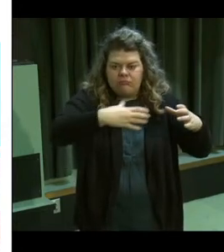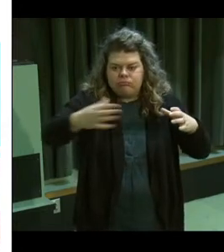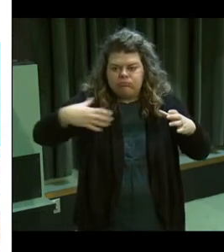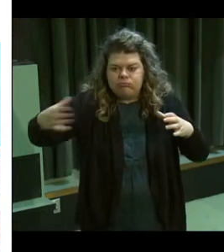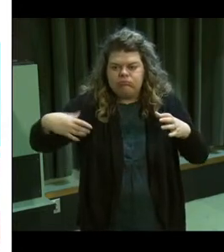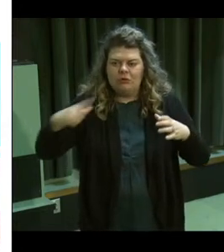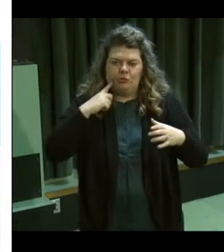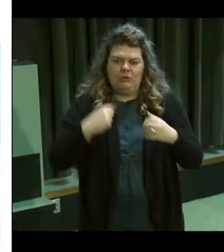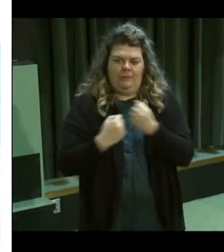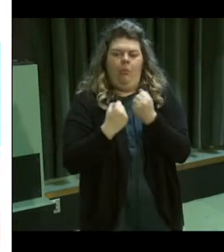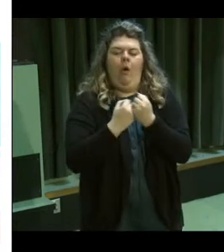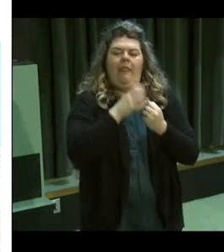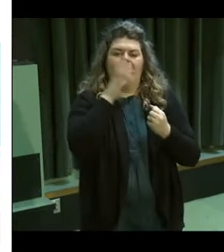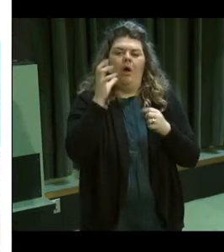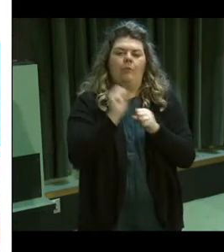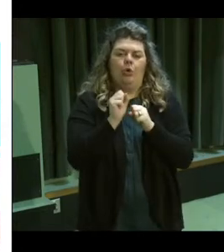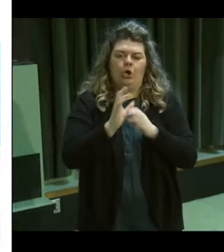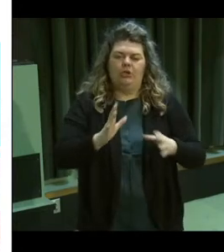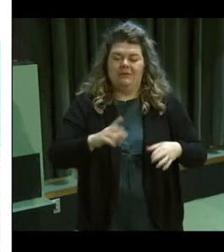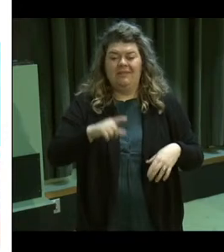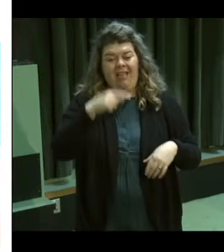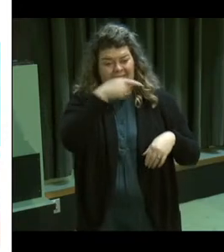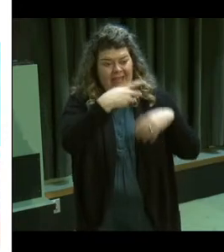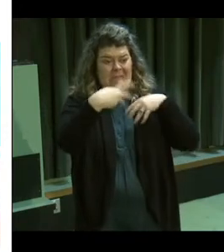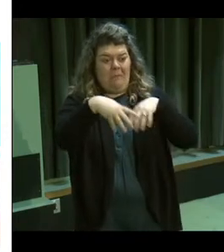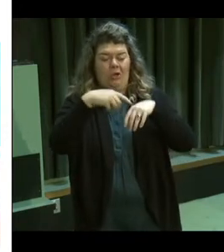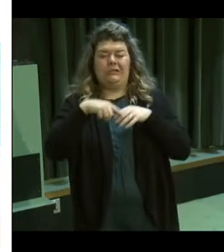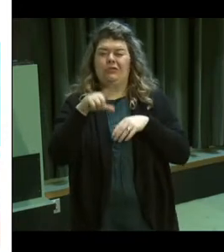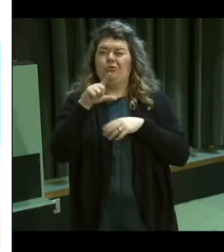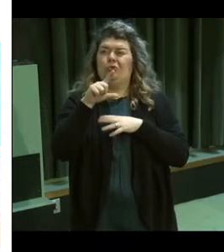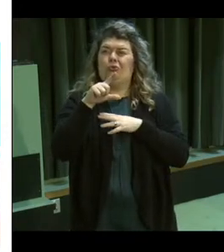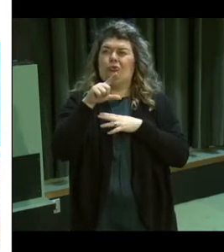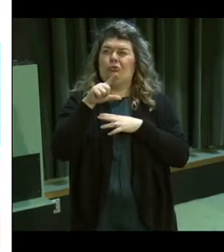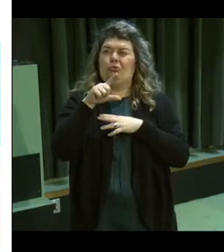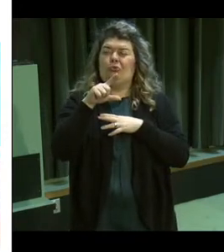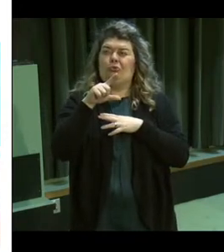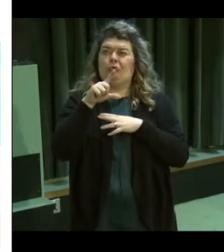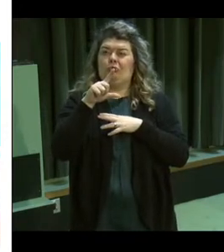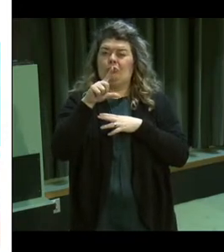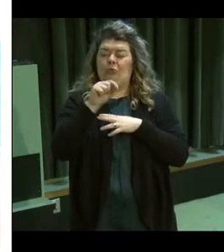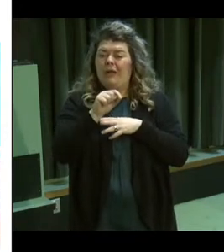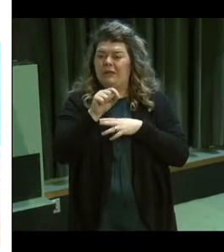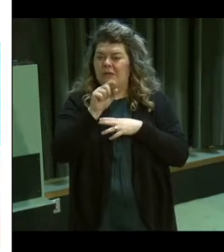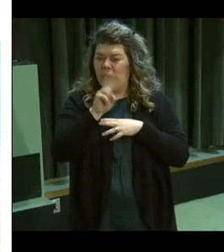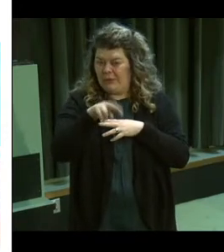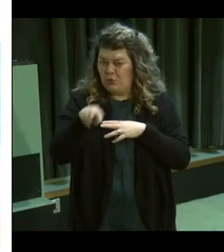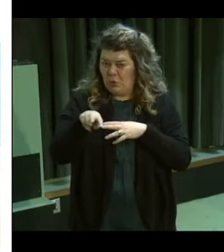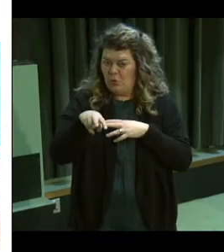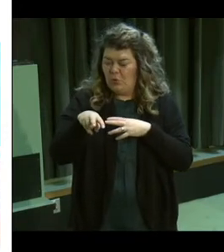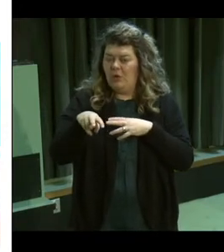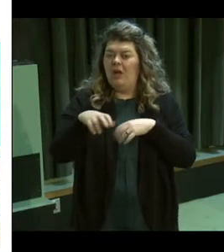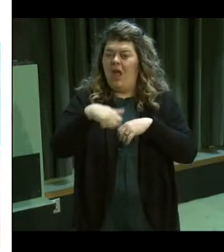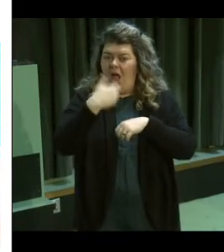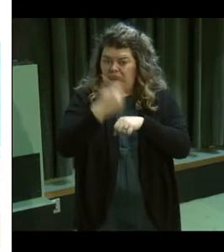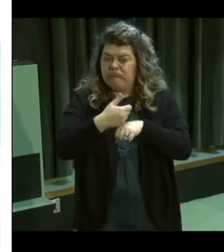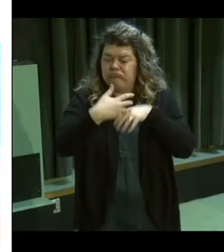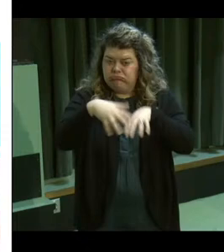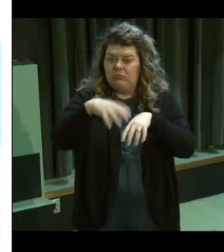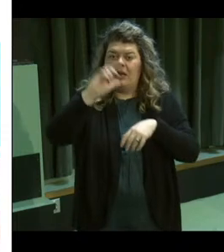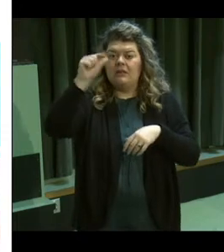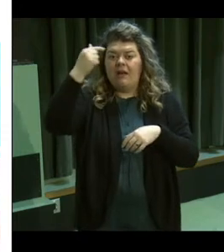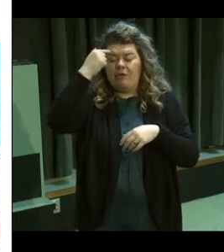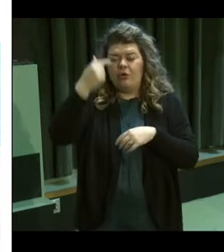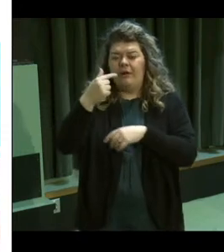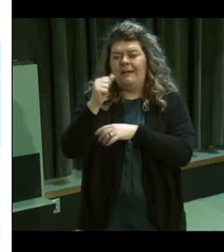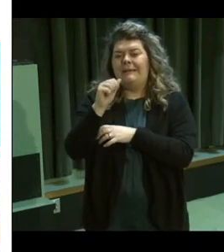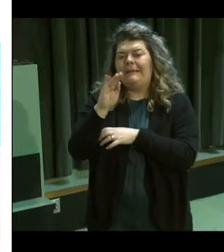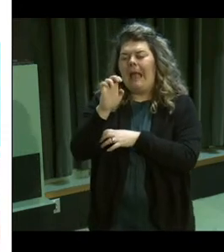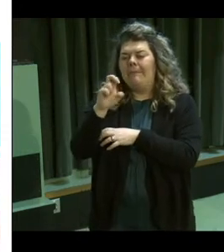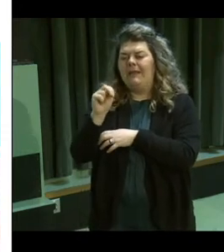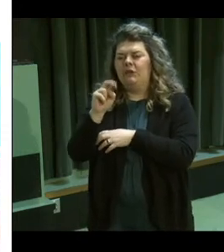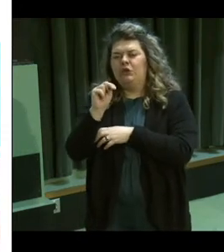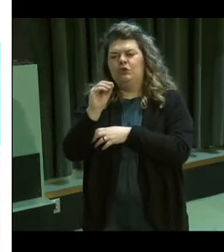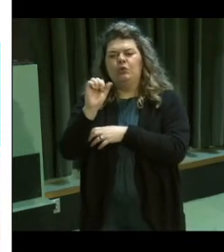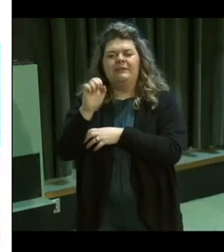workers, the this was a march in